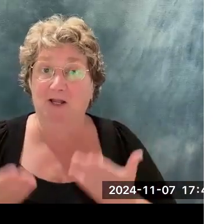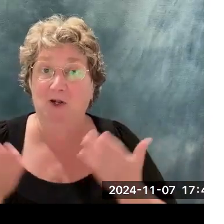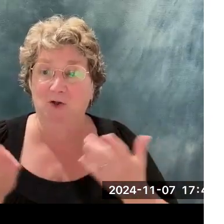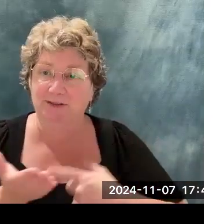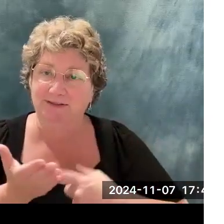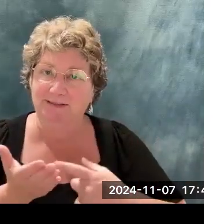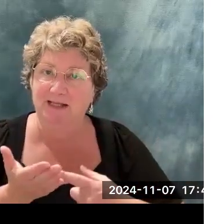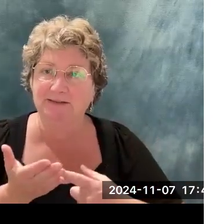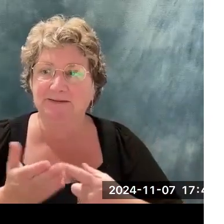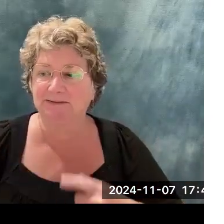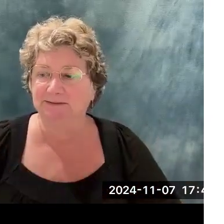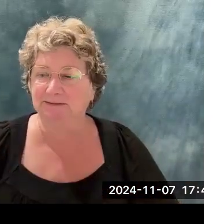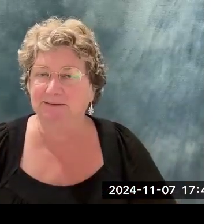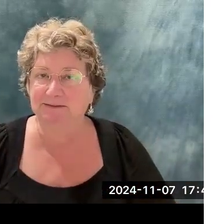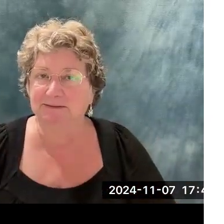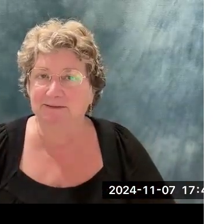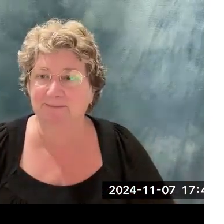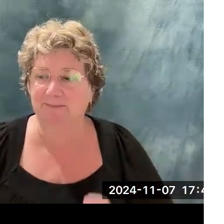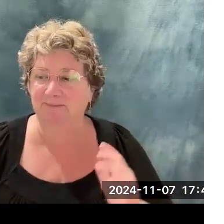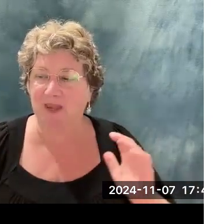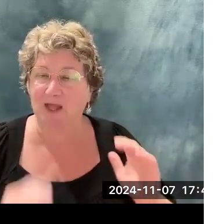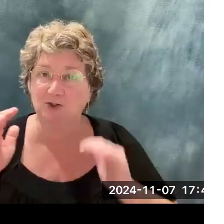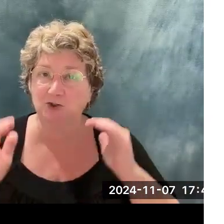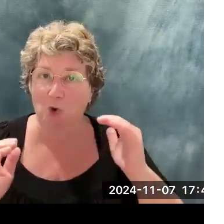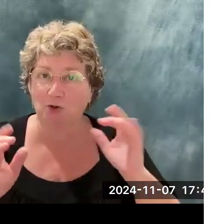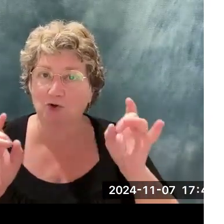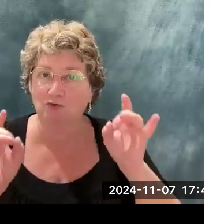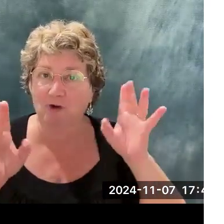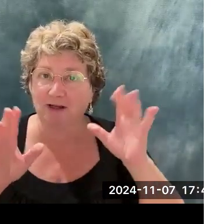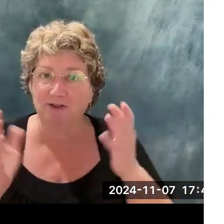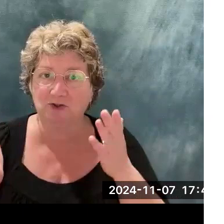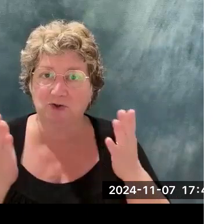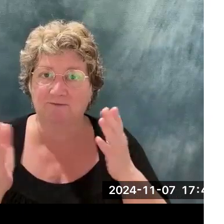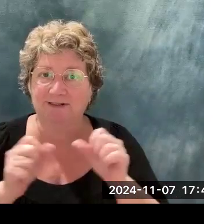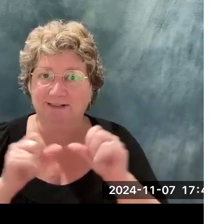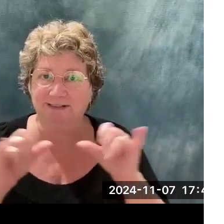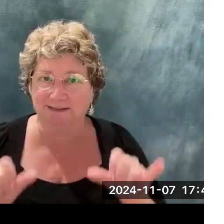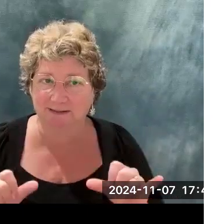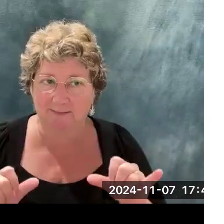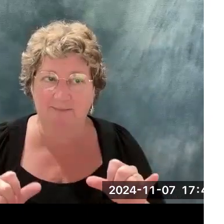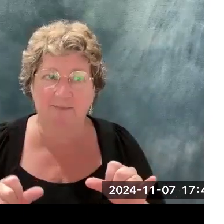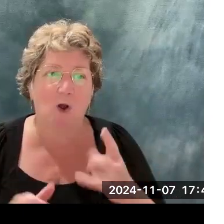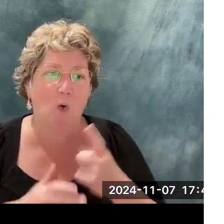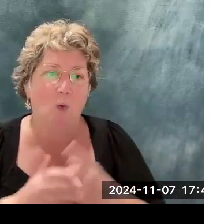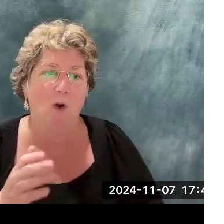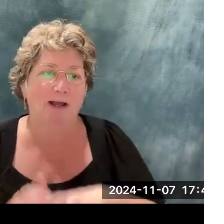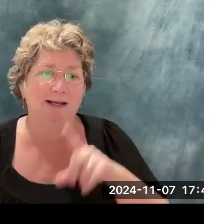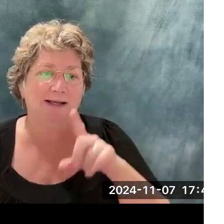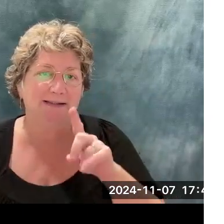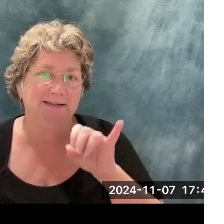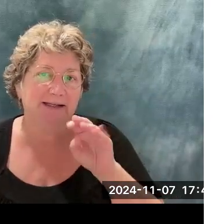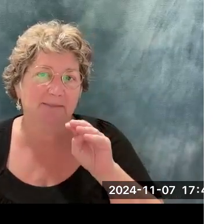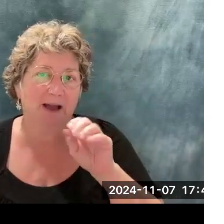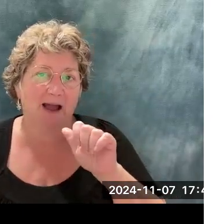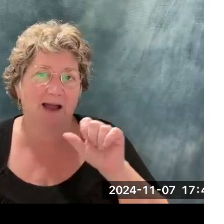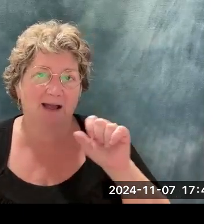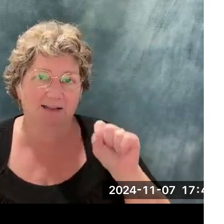the adult crisis services system and services that DMS offers adults, individuals age 18 plus.